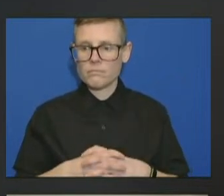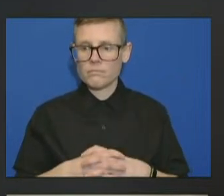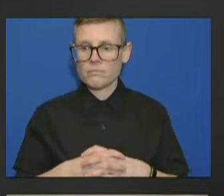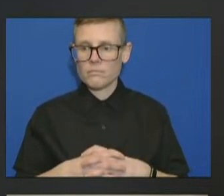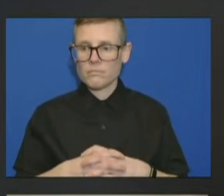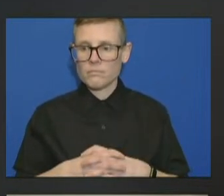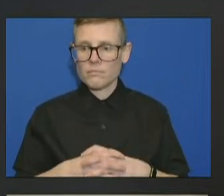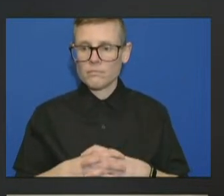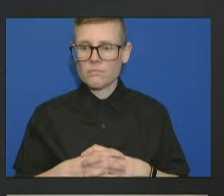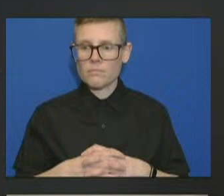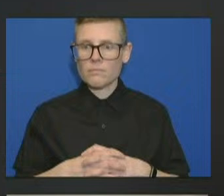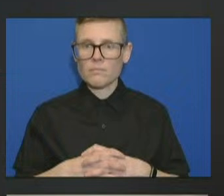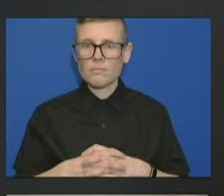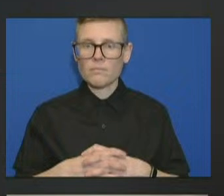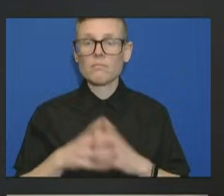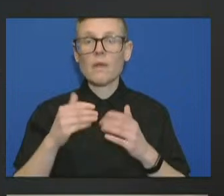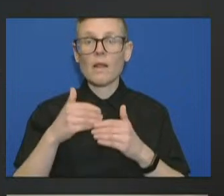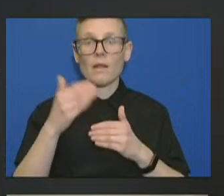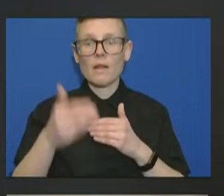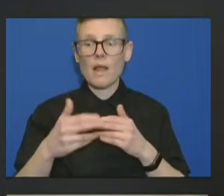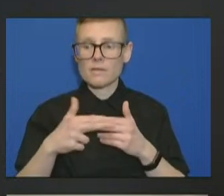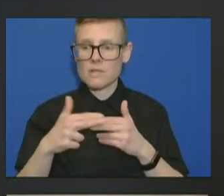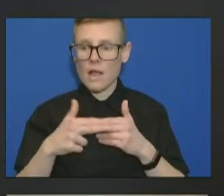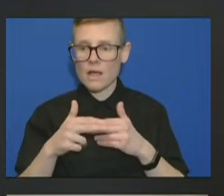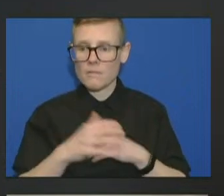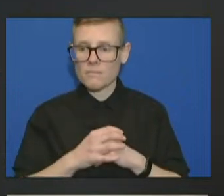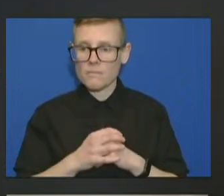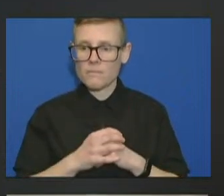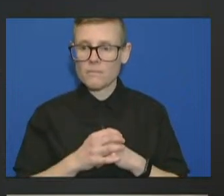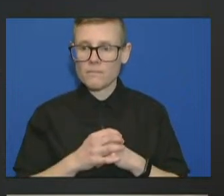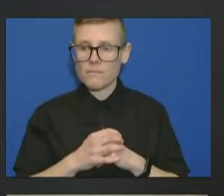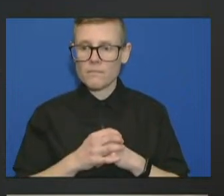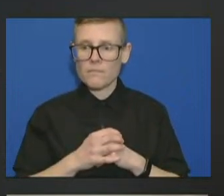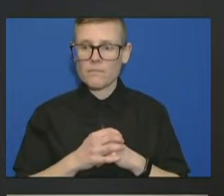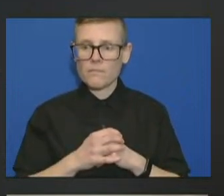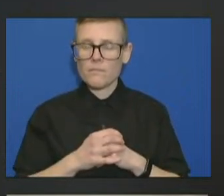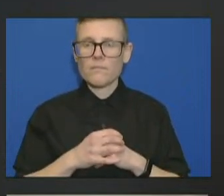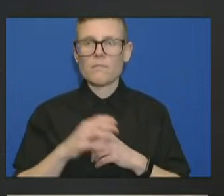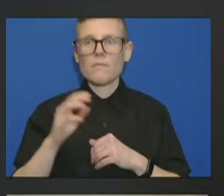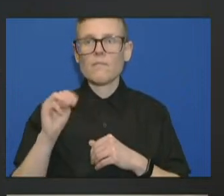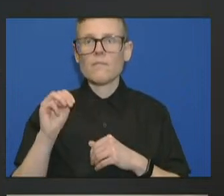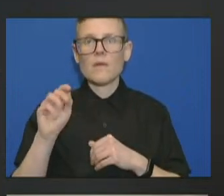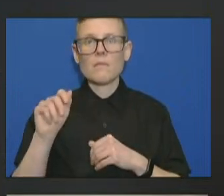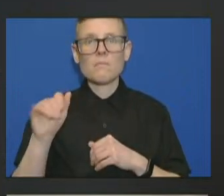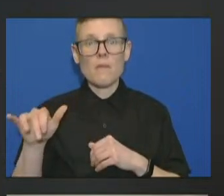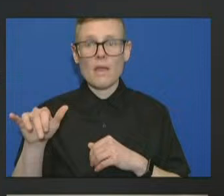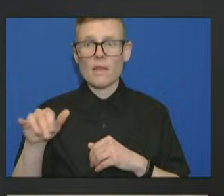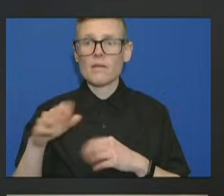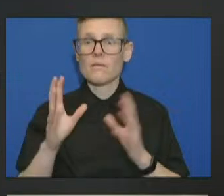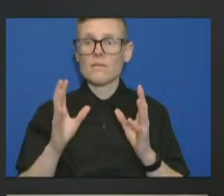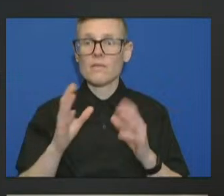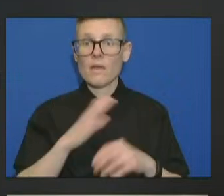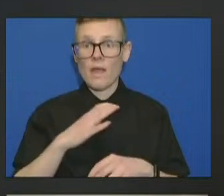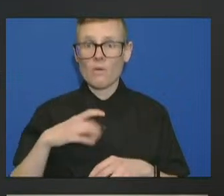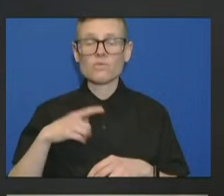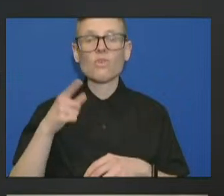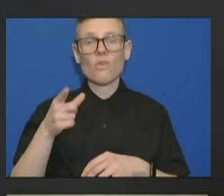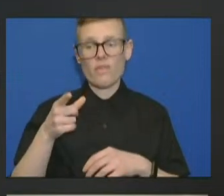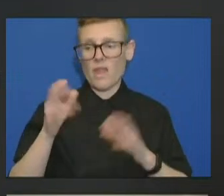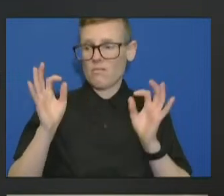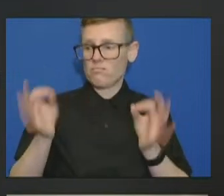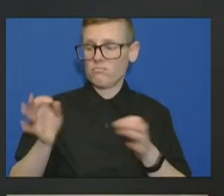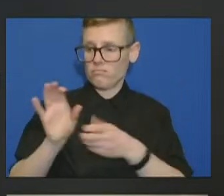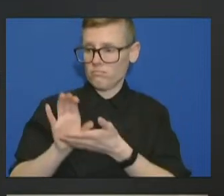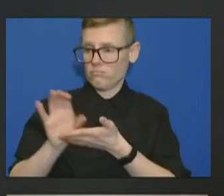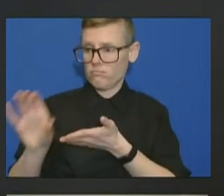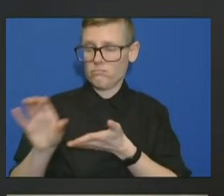the same time. Next slide